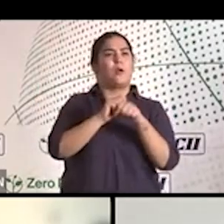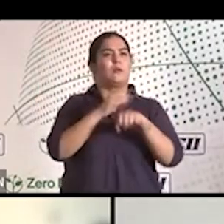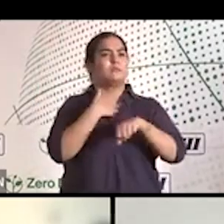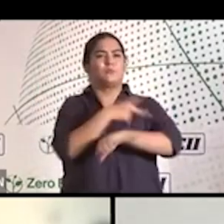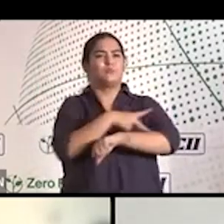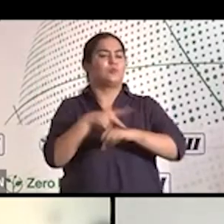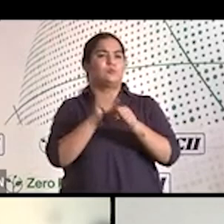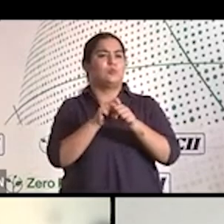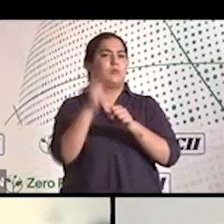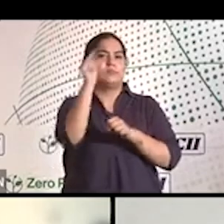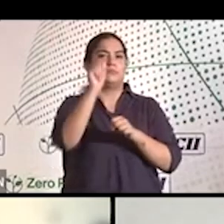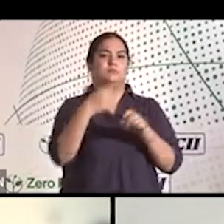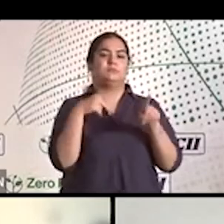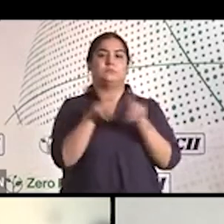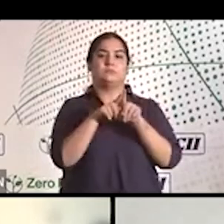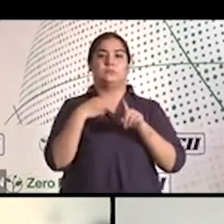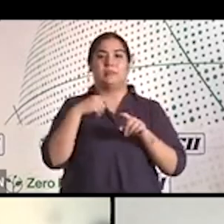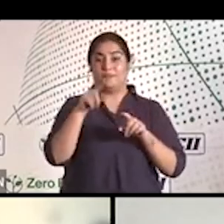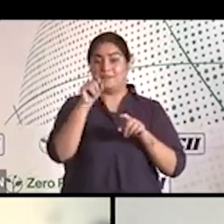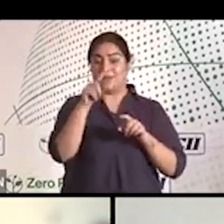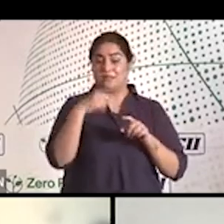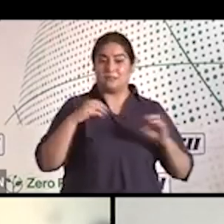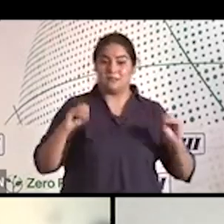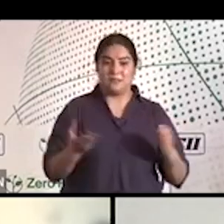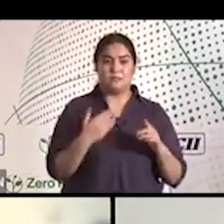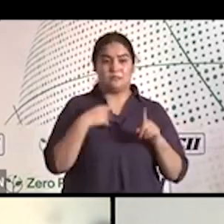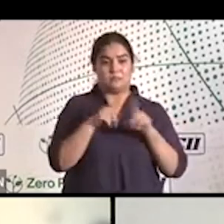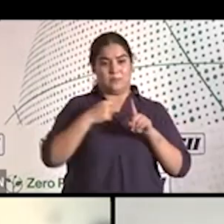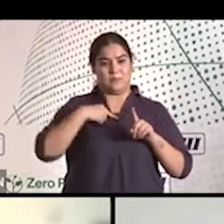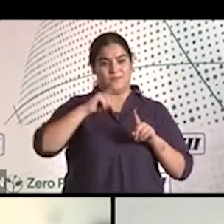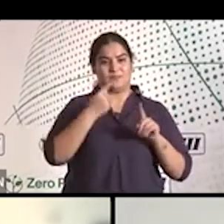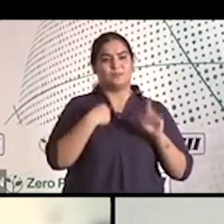so I started my legal career representing survivors of sexual violence,